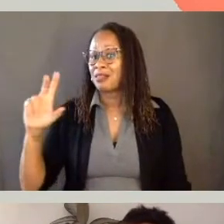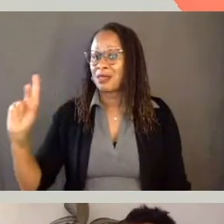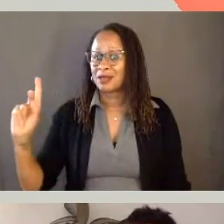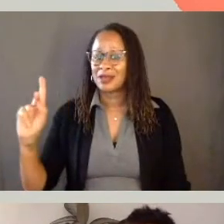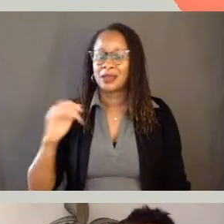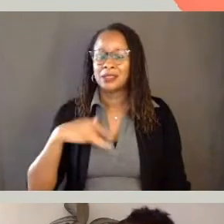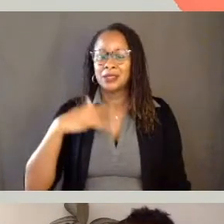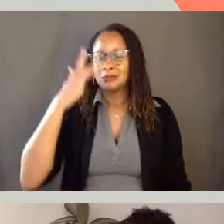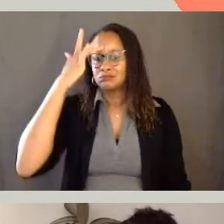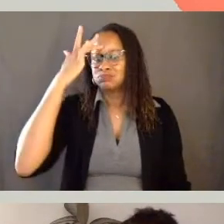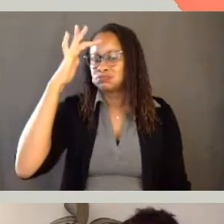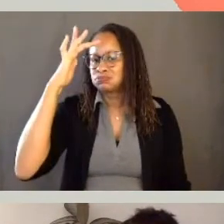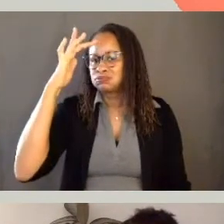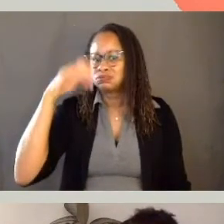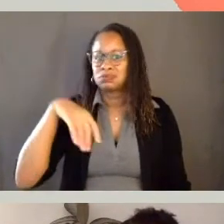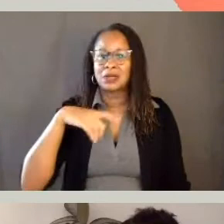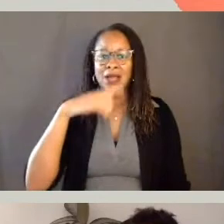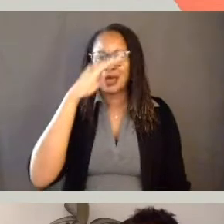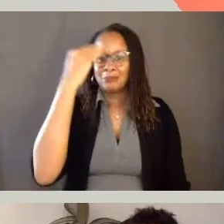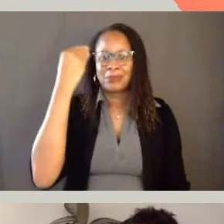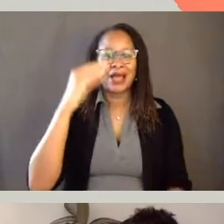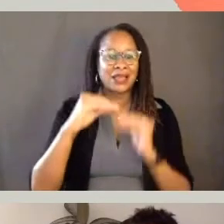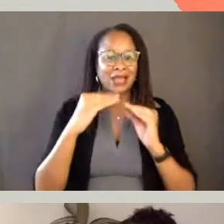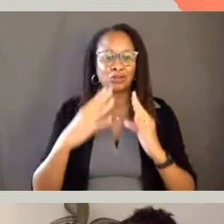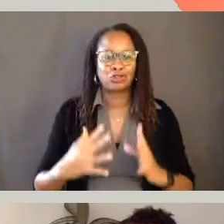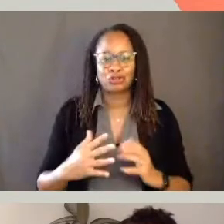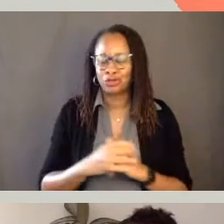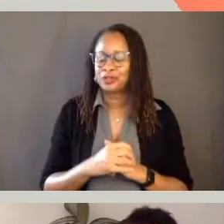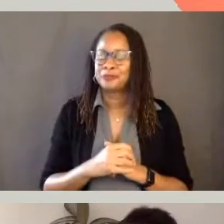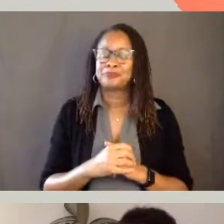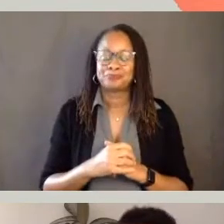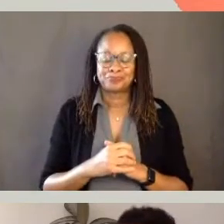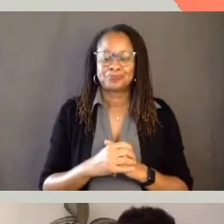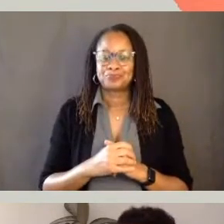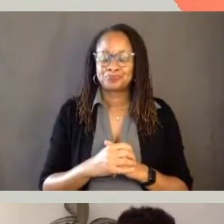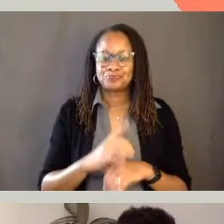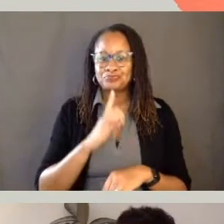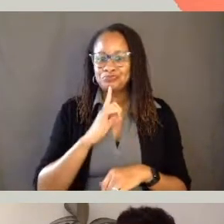like brilliant Black editor was really great for me